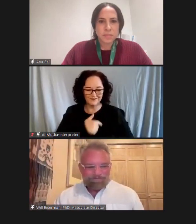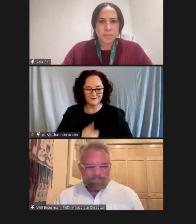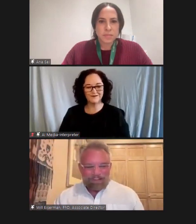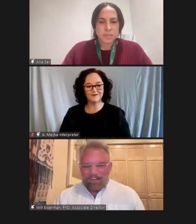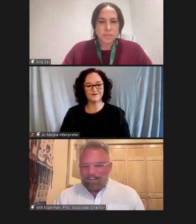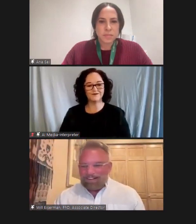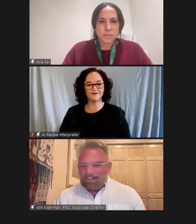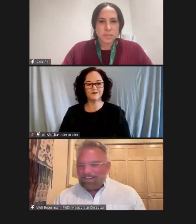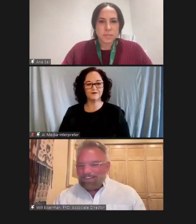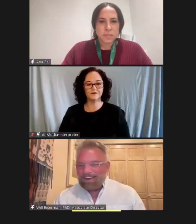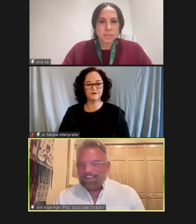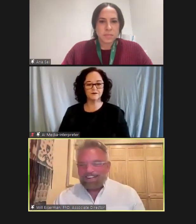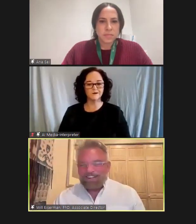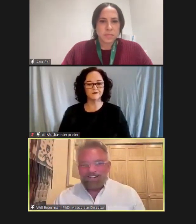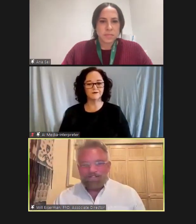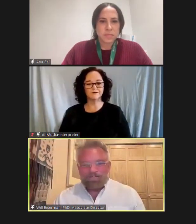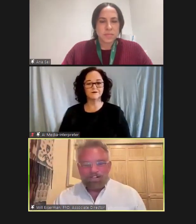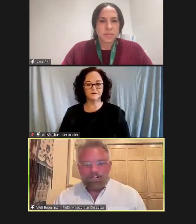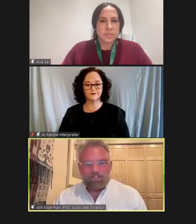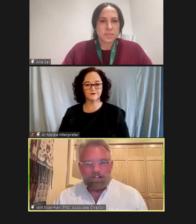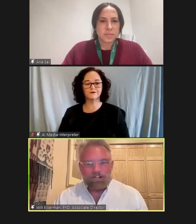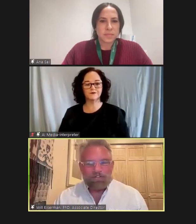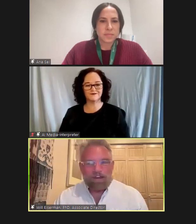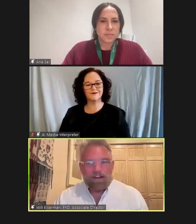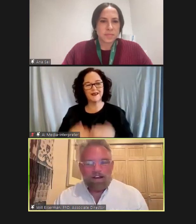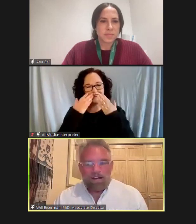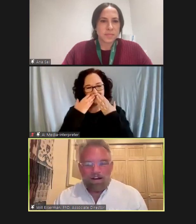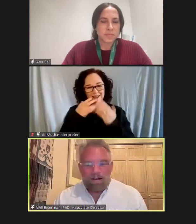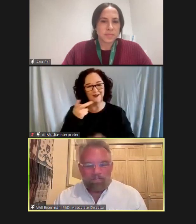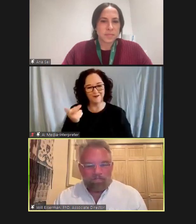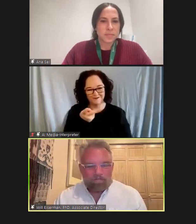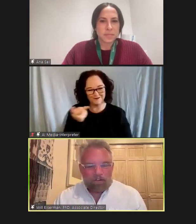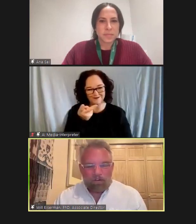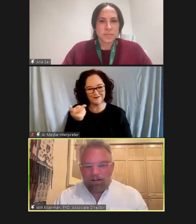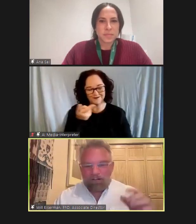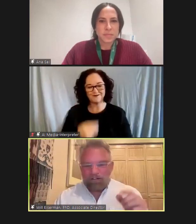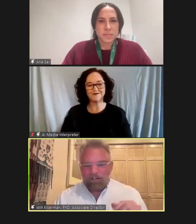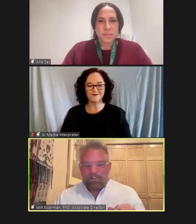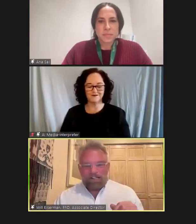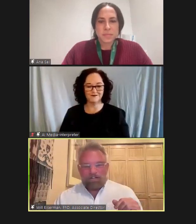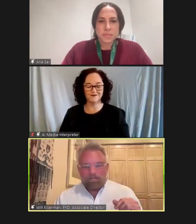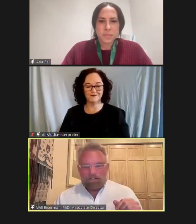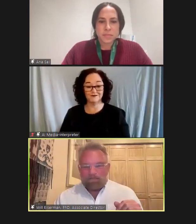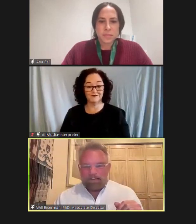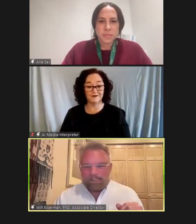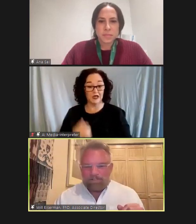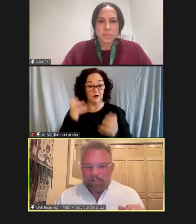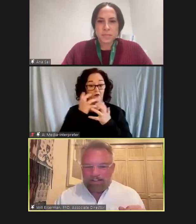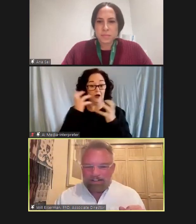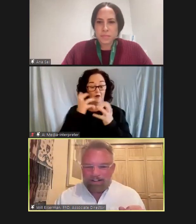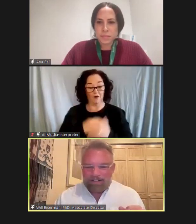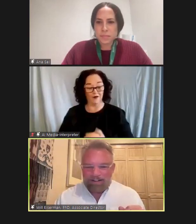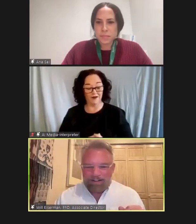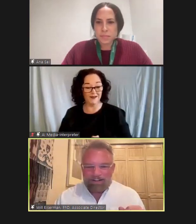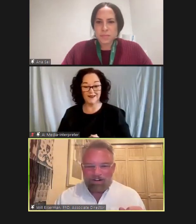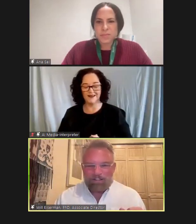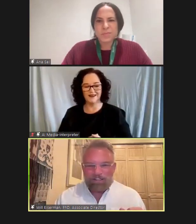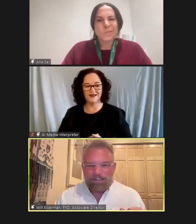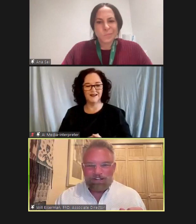today thank you both both of you um wow it looks like people have been